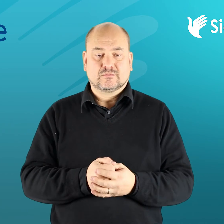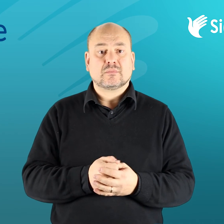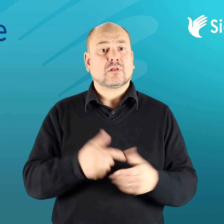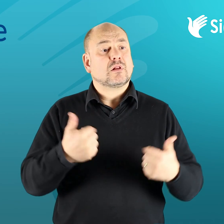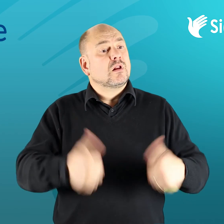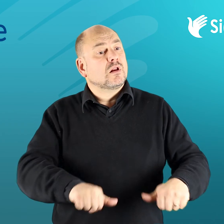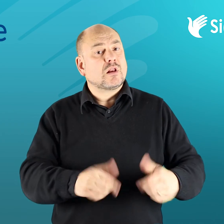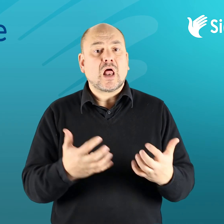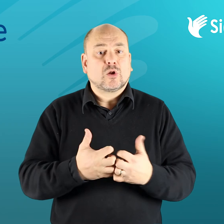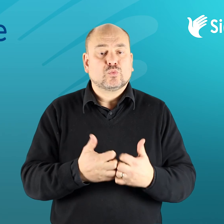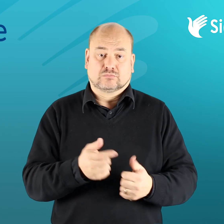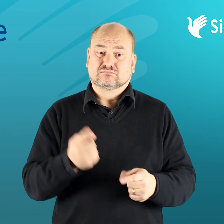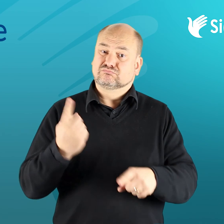and the service is available instantly